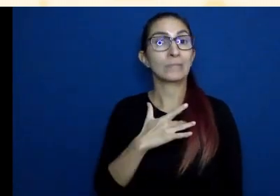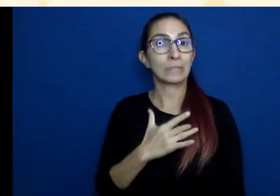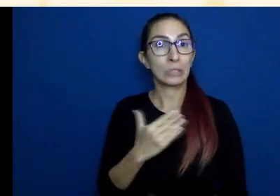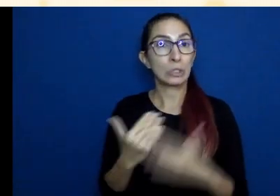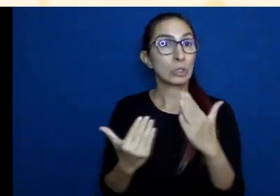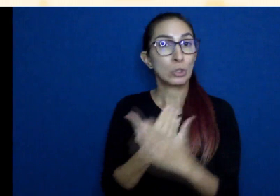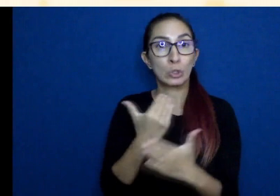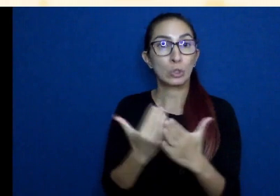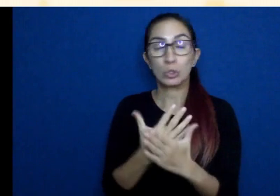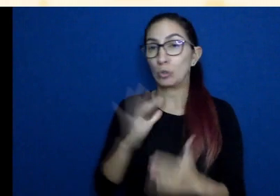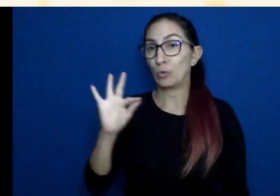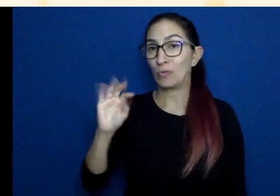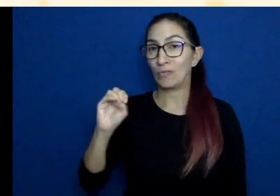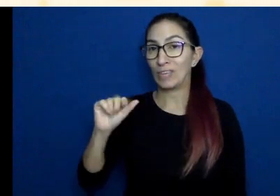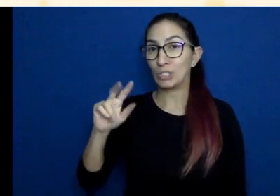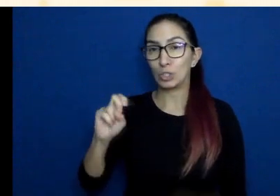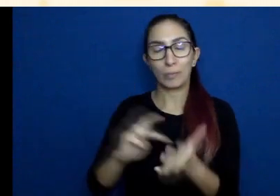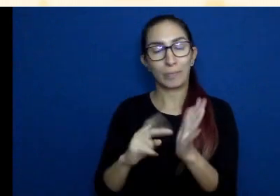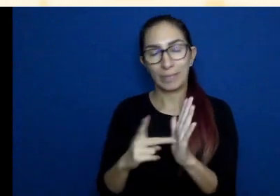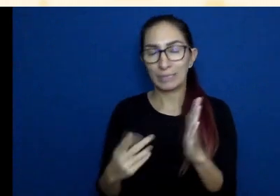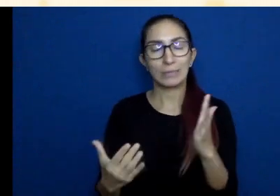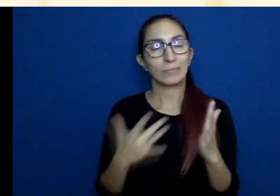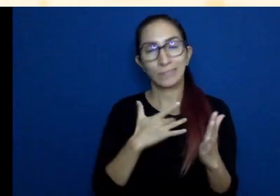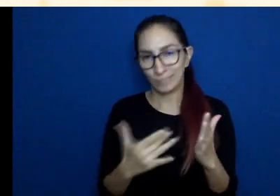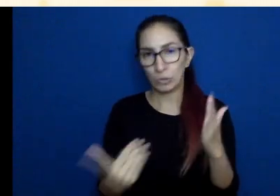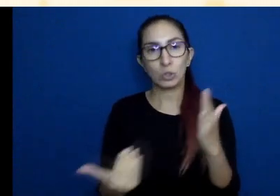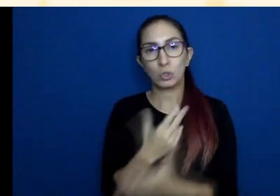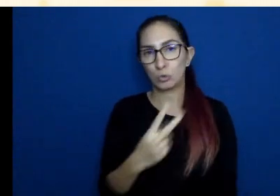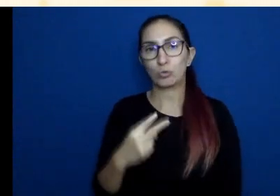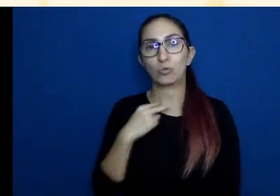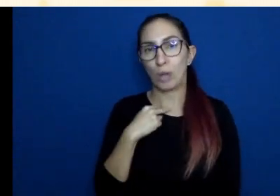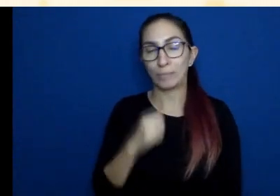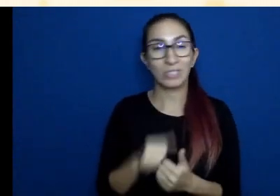So new features on mobile devices, of course, means new traps.